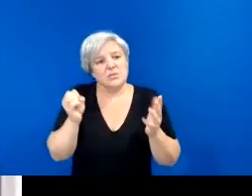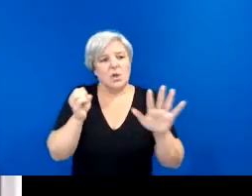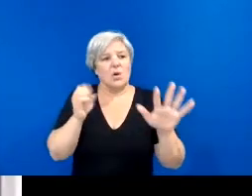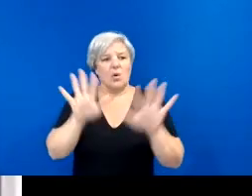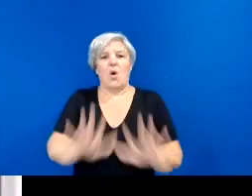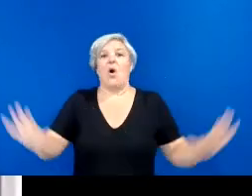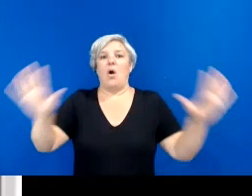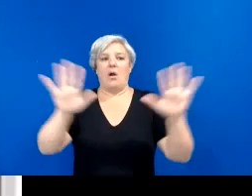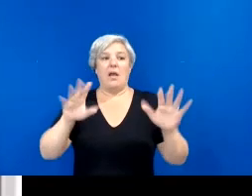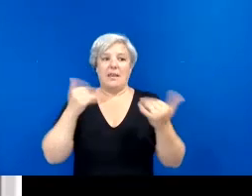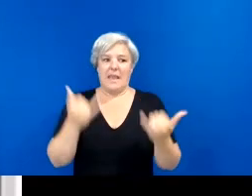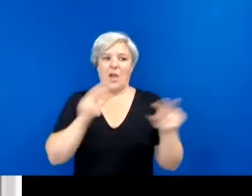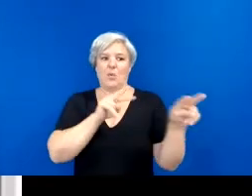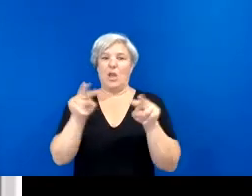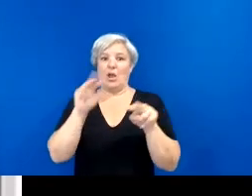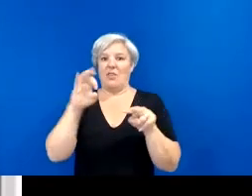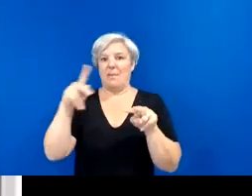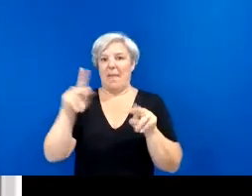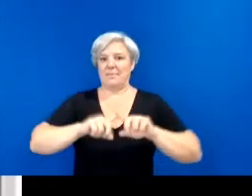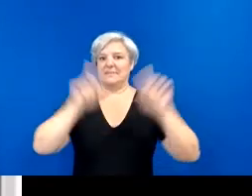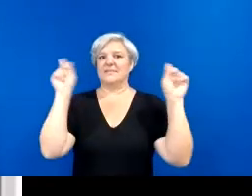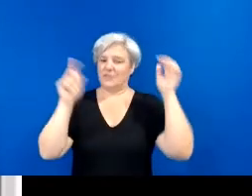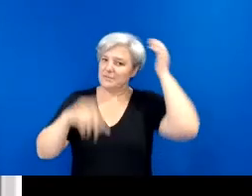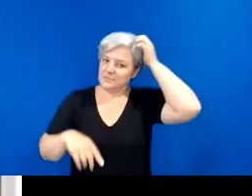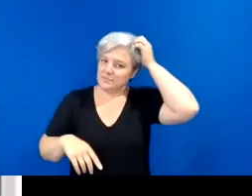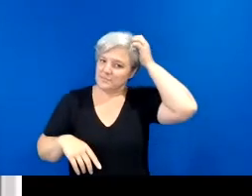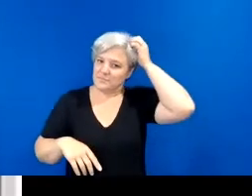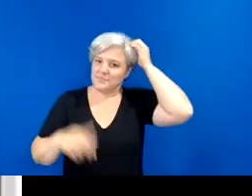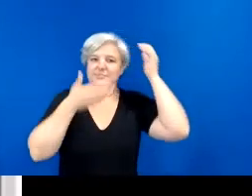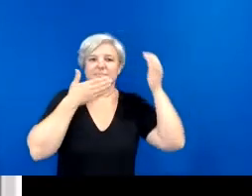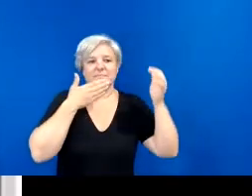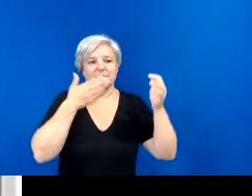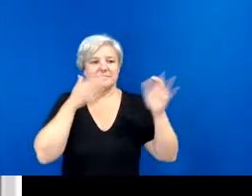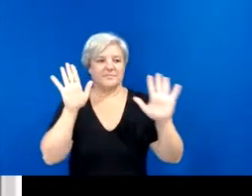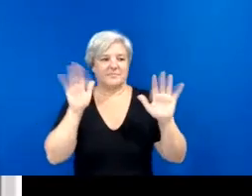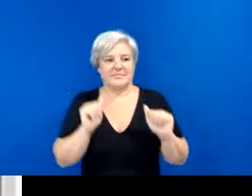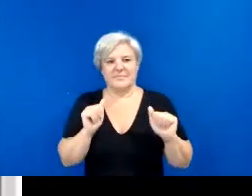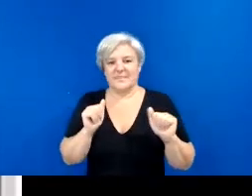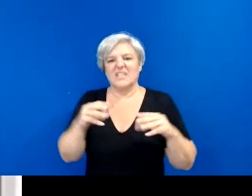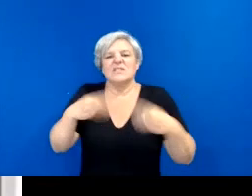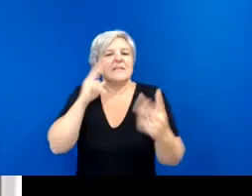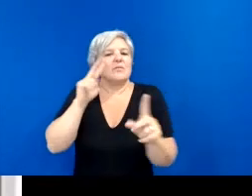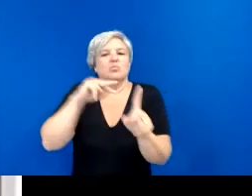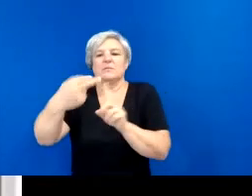differently as well. Thank you so much. Okay, Thank you.